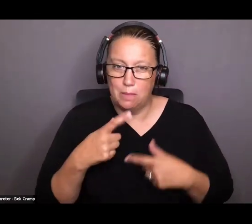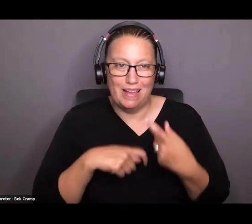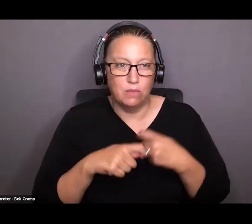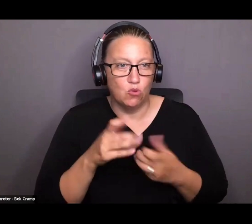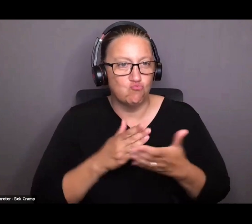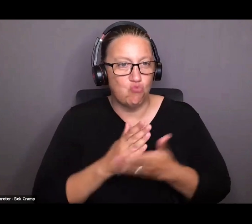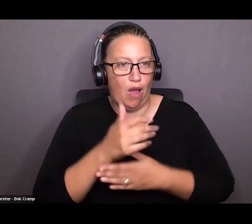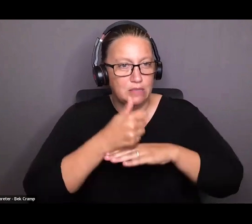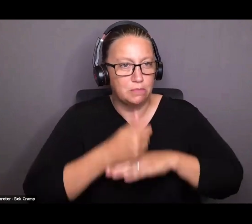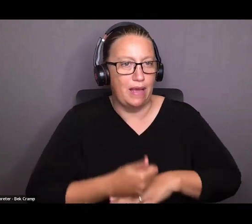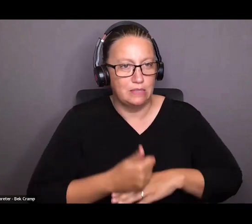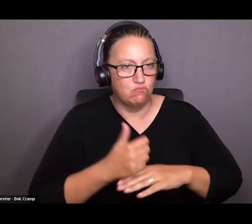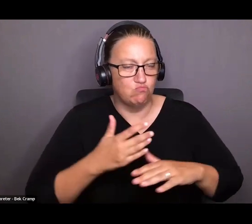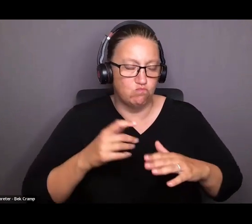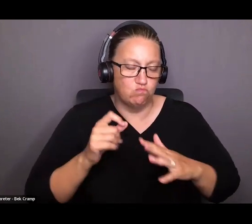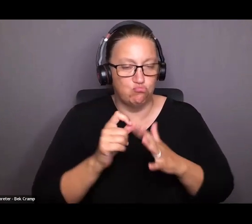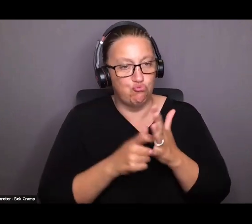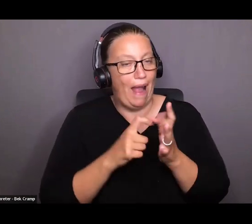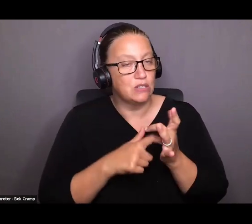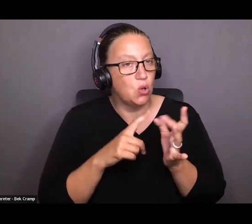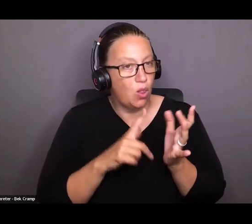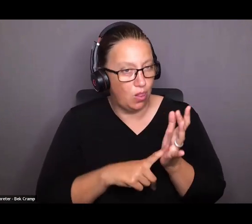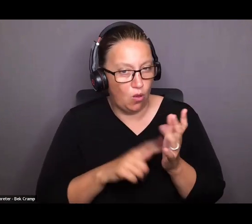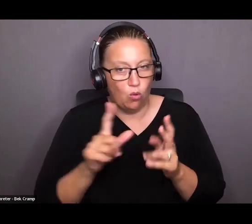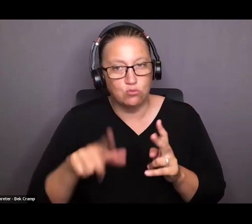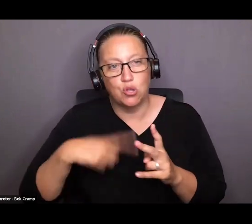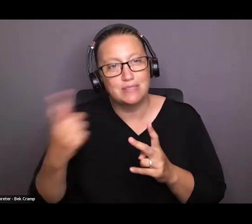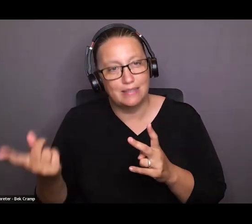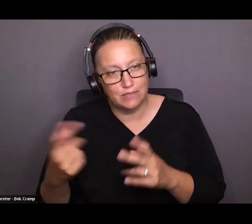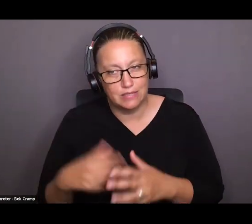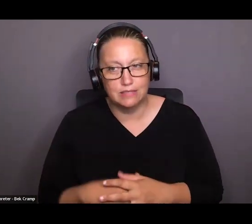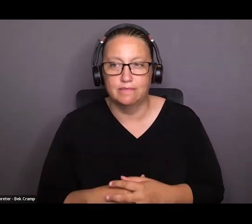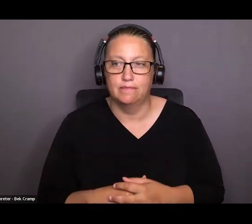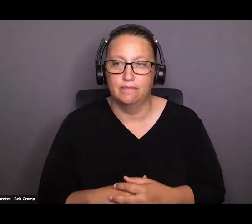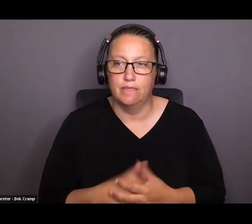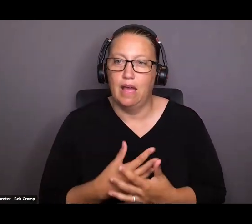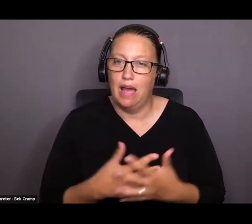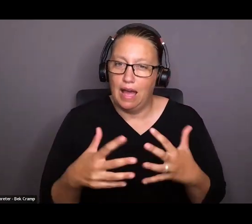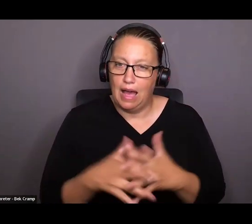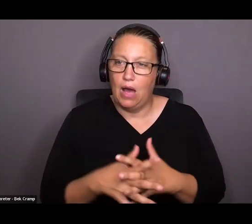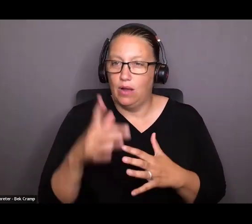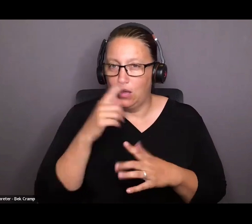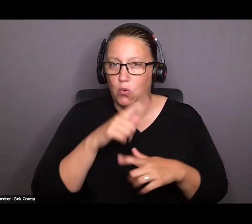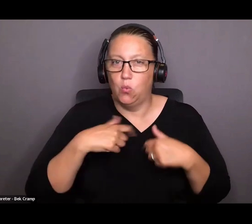is seeing that what of investments we can do in supports earlier on, what does supported decision